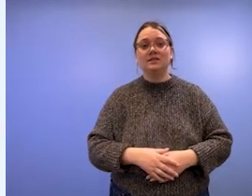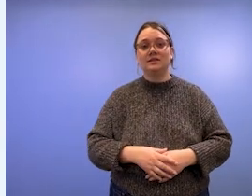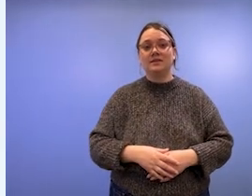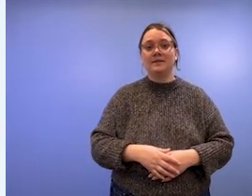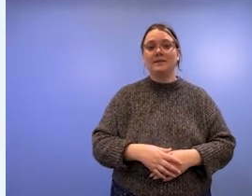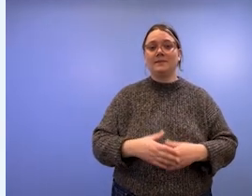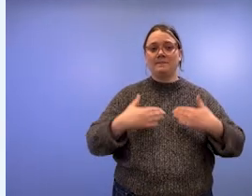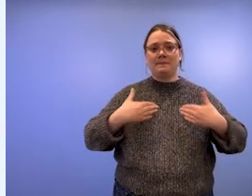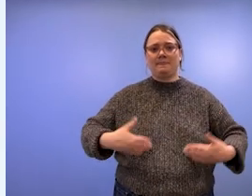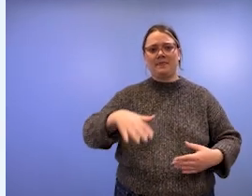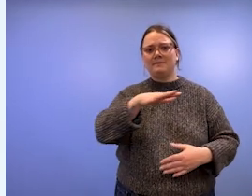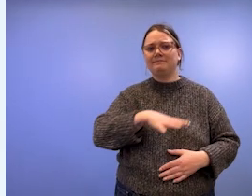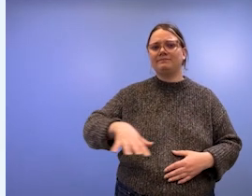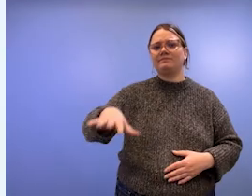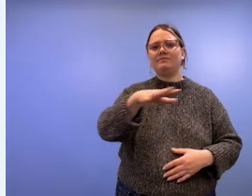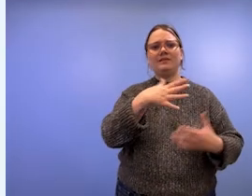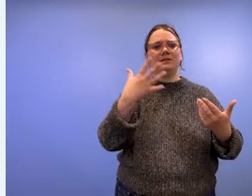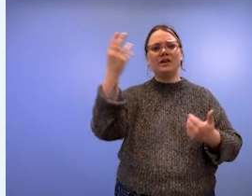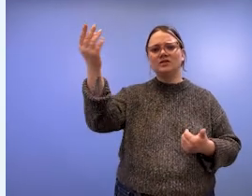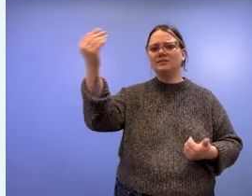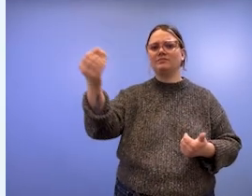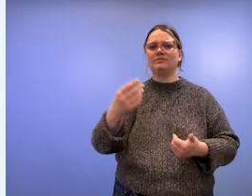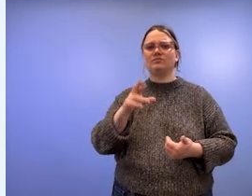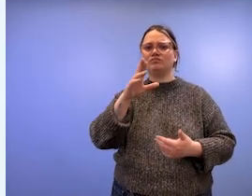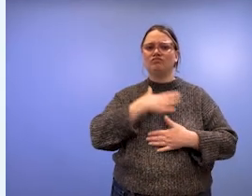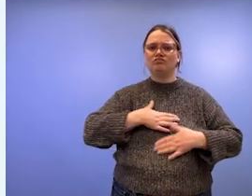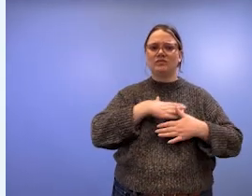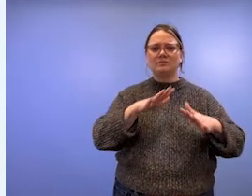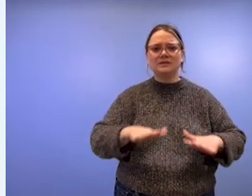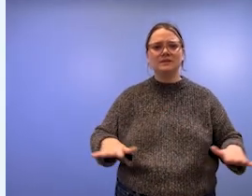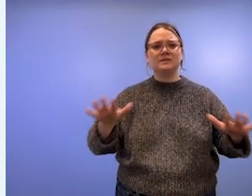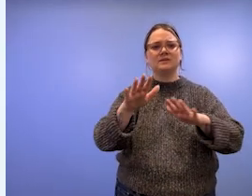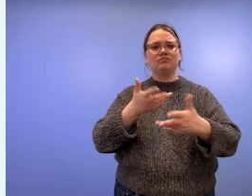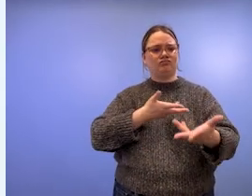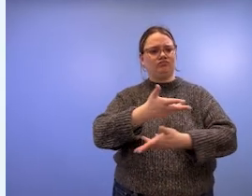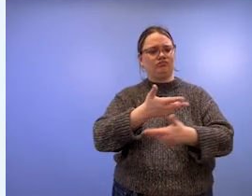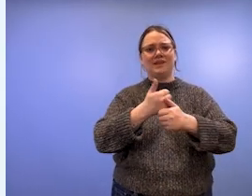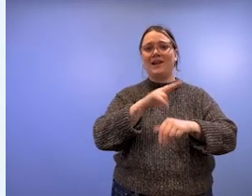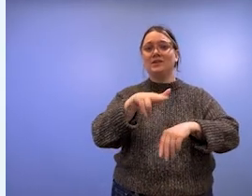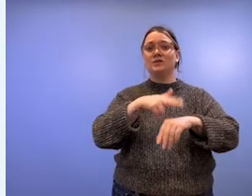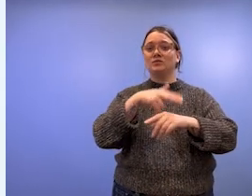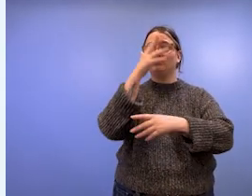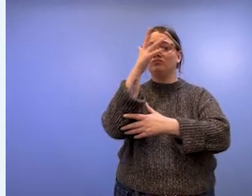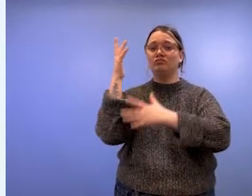can also be in the outdoors, recreation spaces, and interacting with the natural environment.